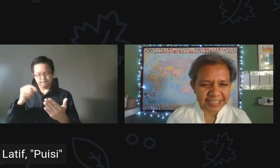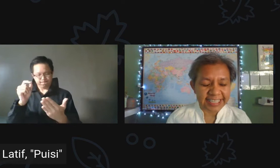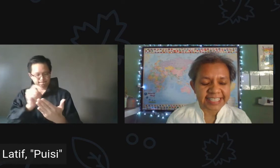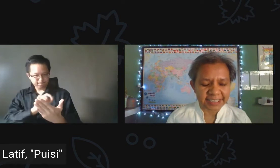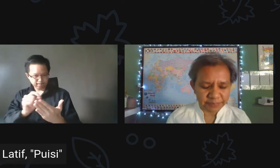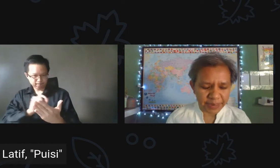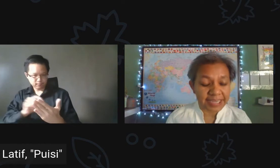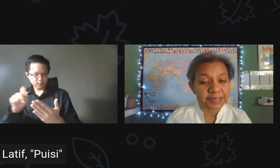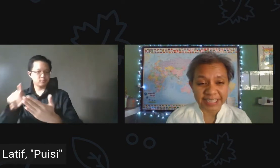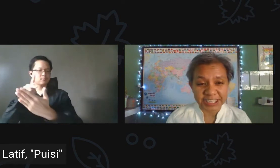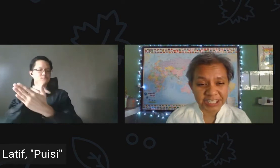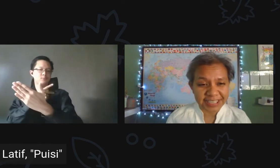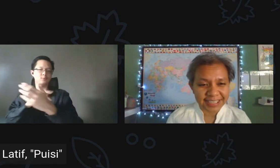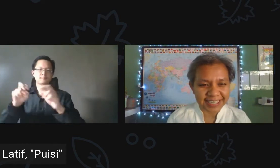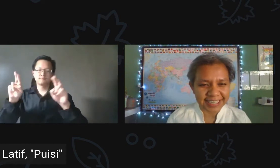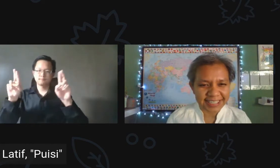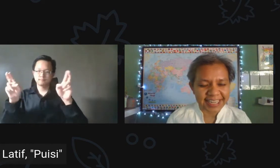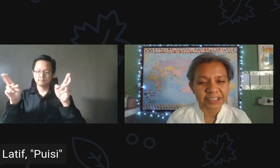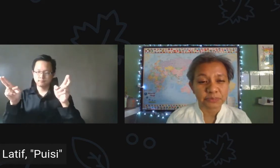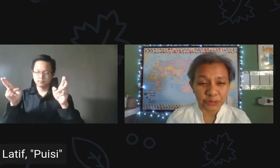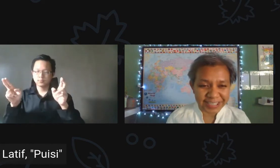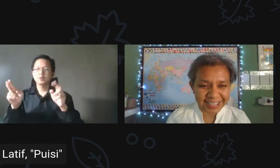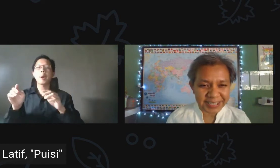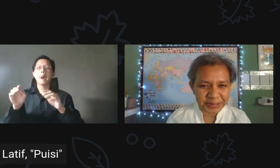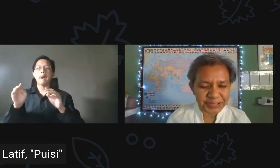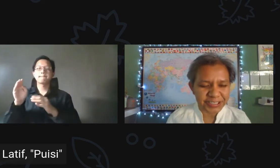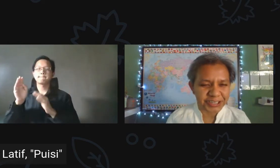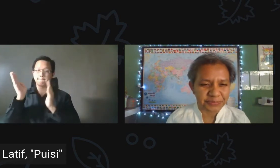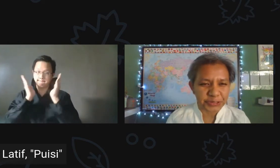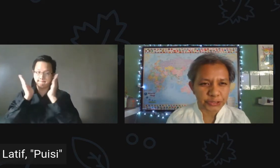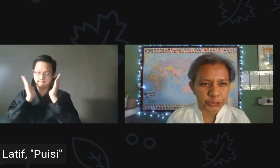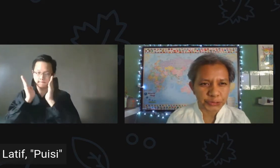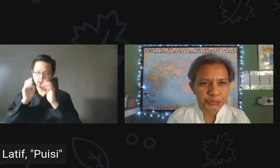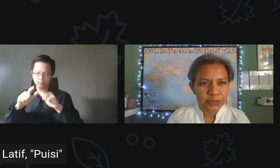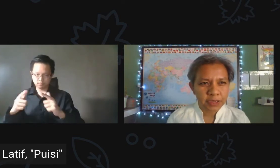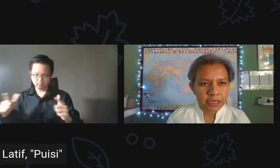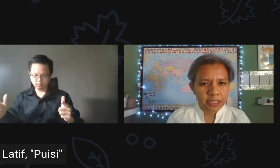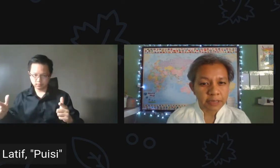it's in Bahasa Malaysia, is titled "Puisi" also tribute to